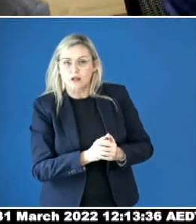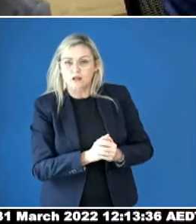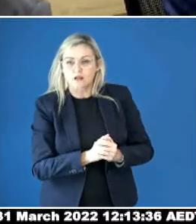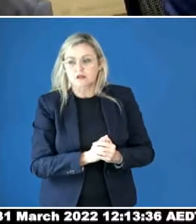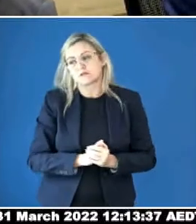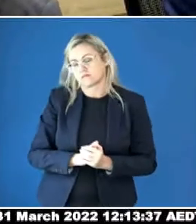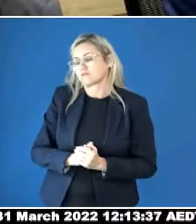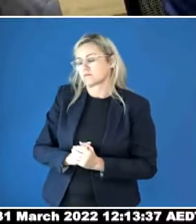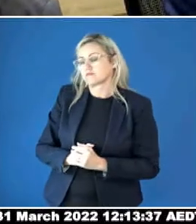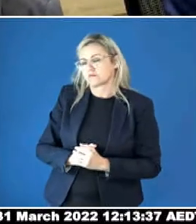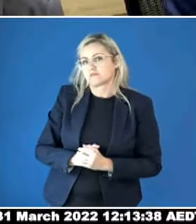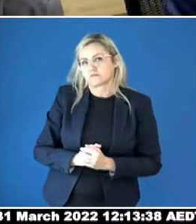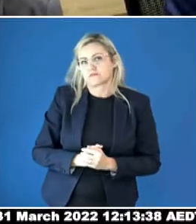Yes.